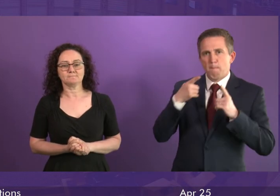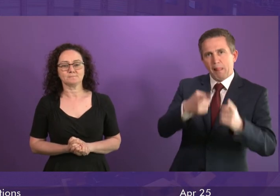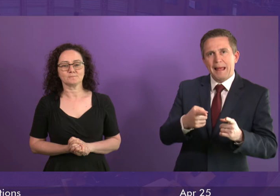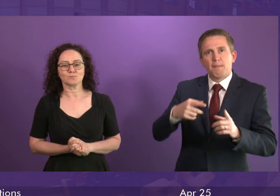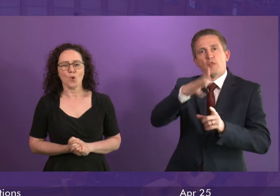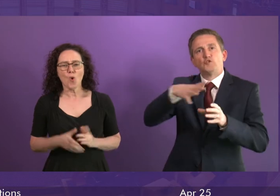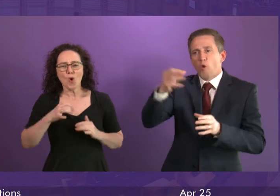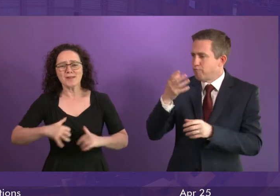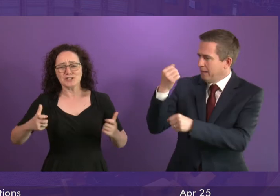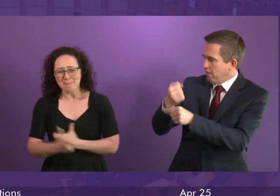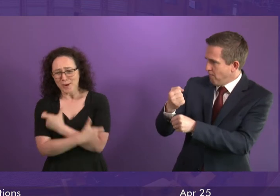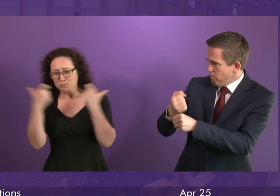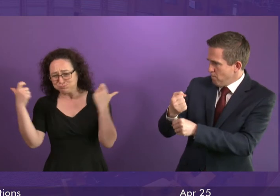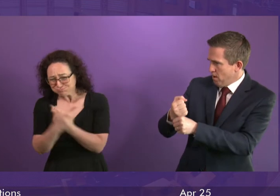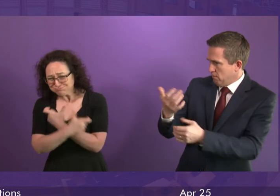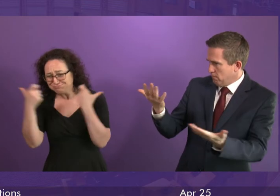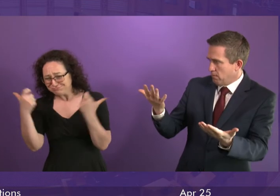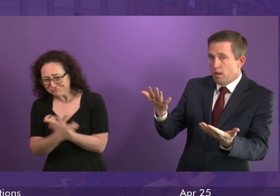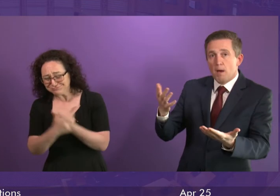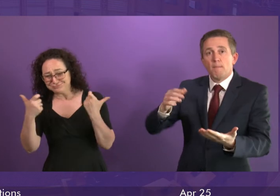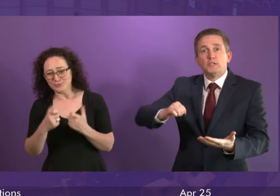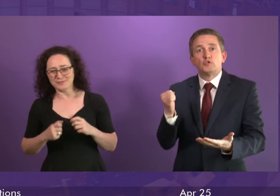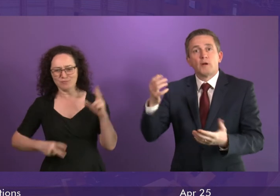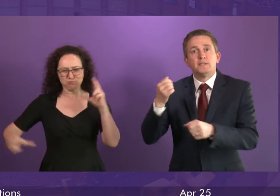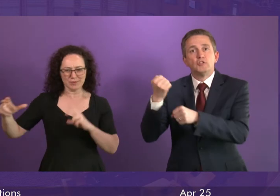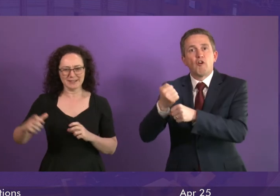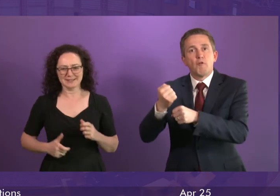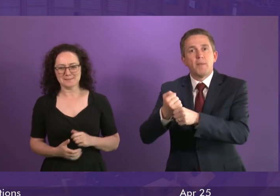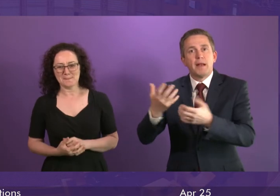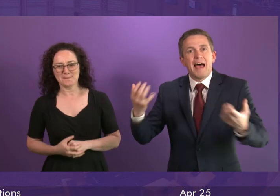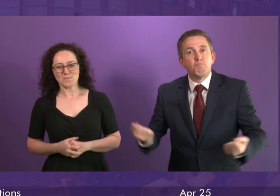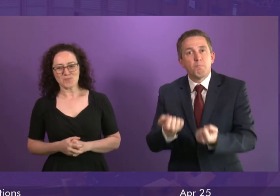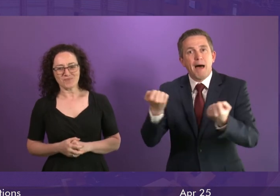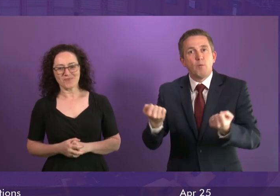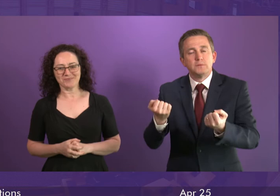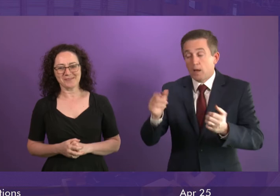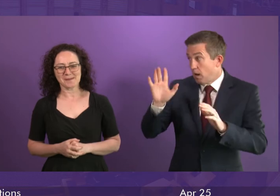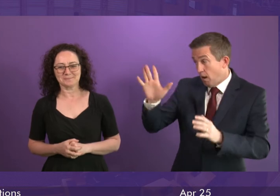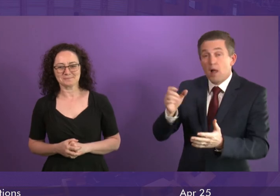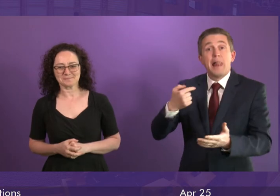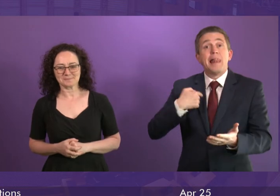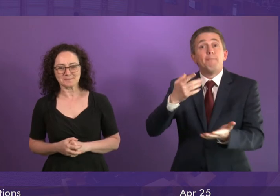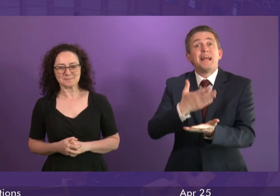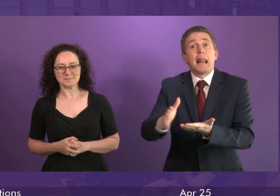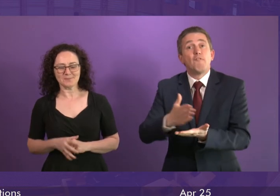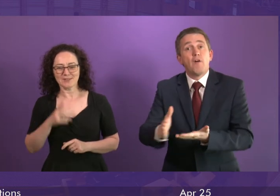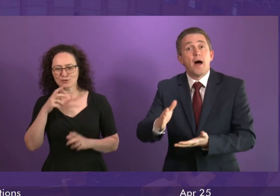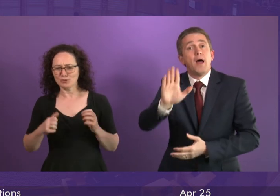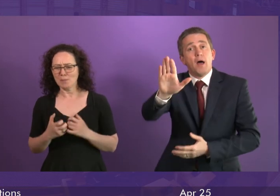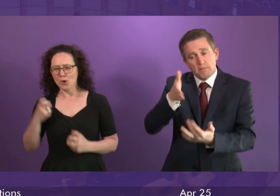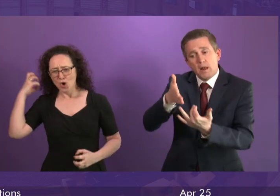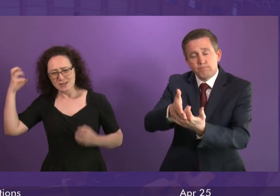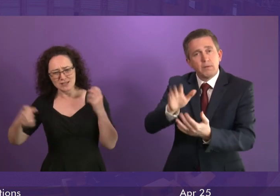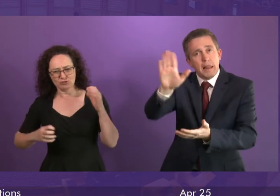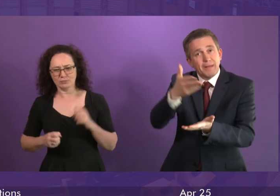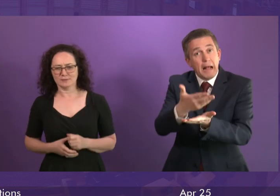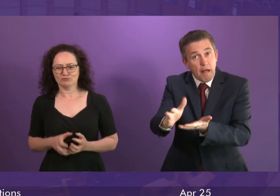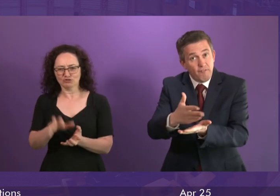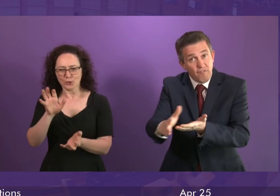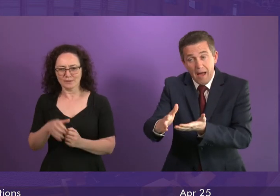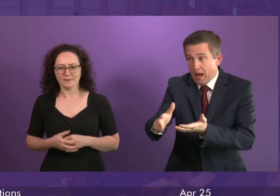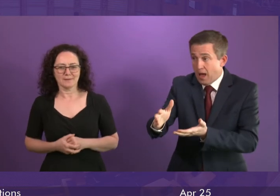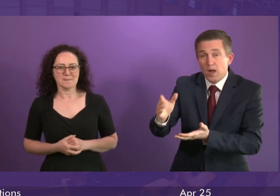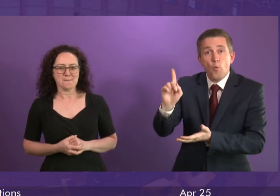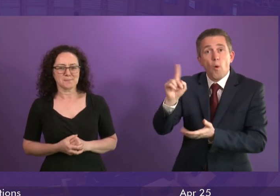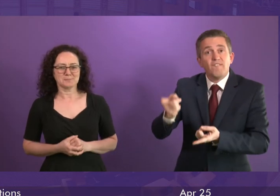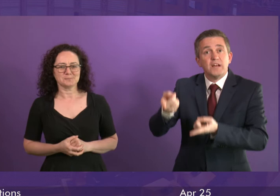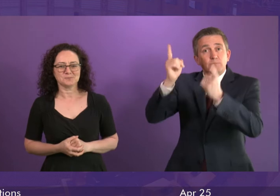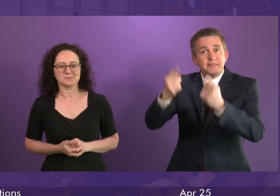Scottish Government has powers. Can we clarify what the First Minister has just said? She